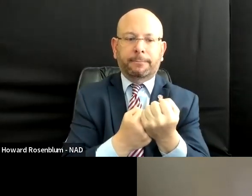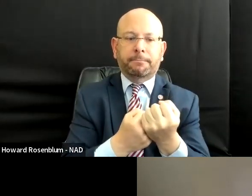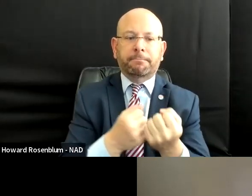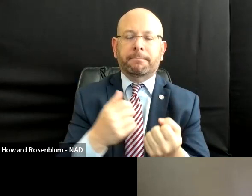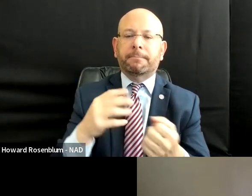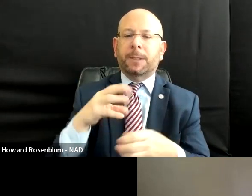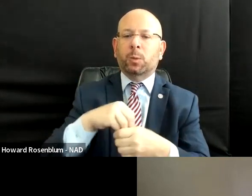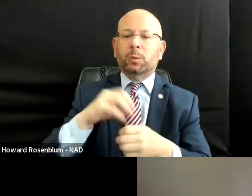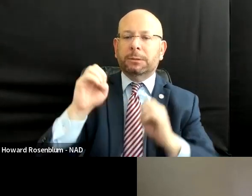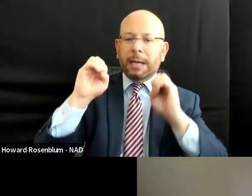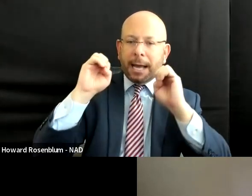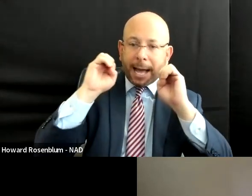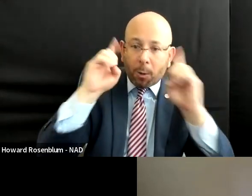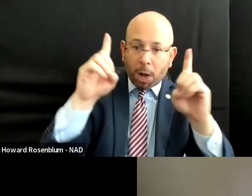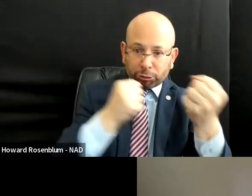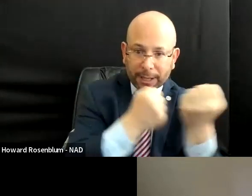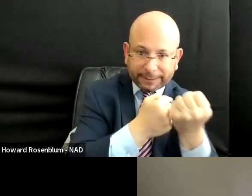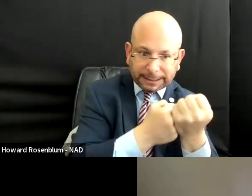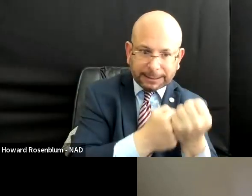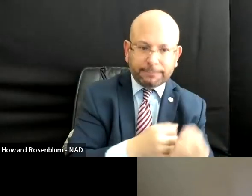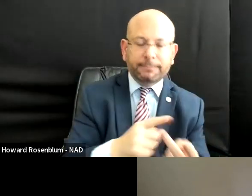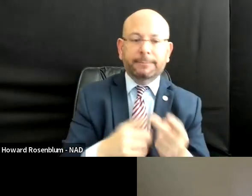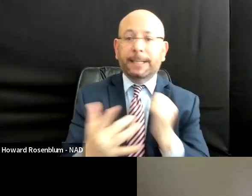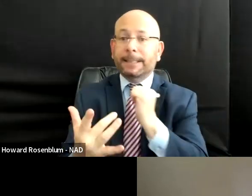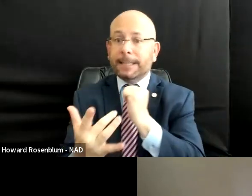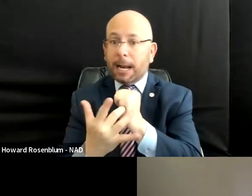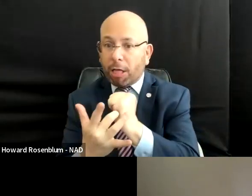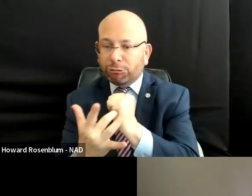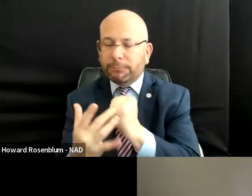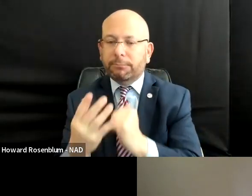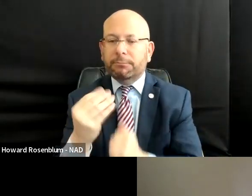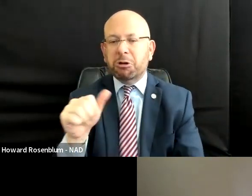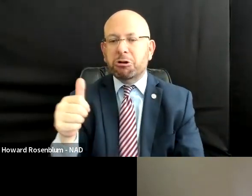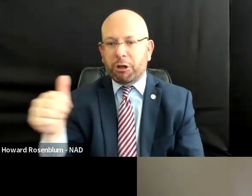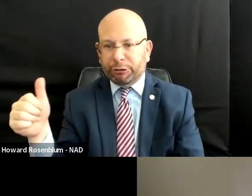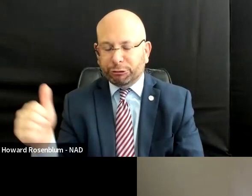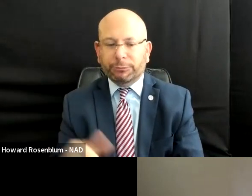been working hard to share this